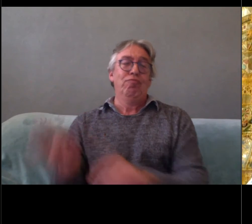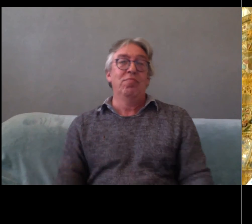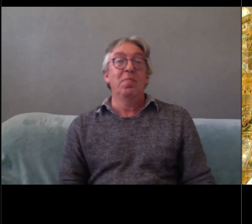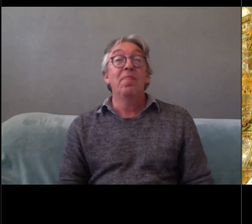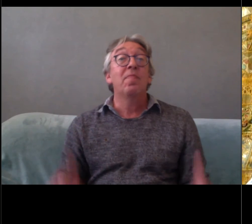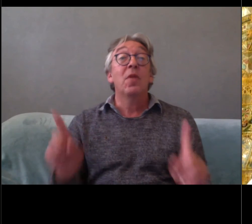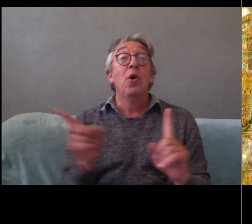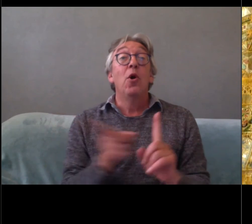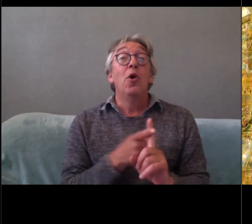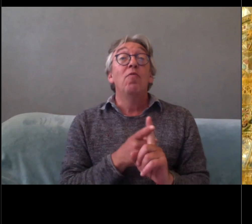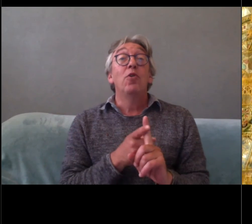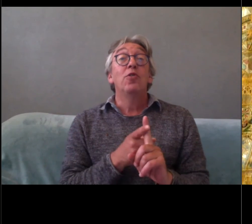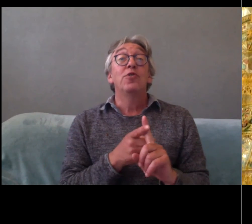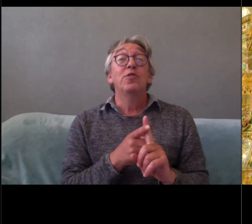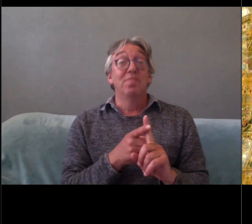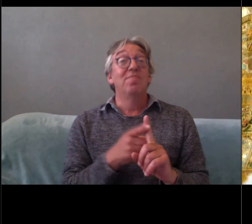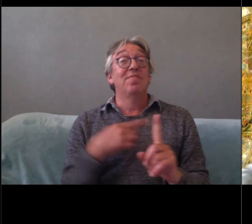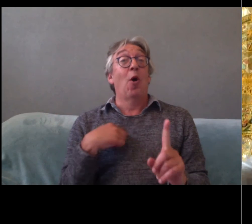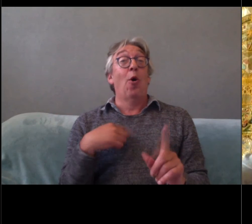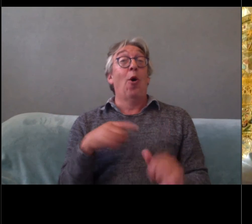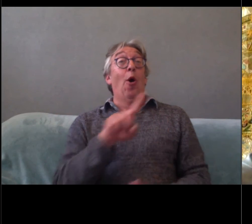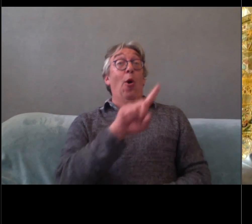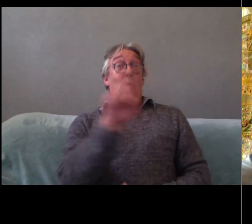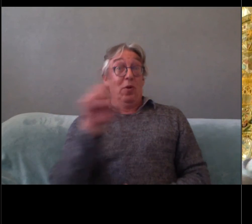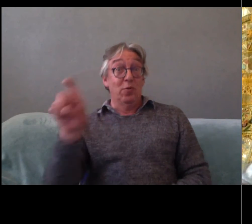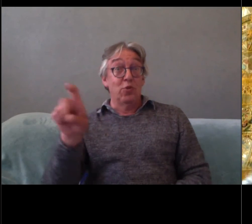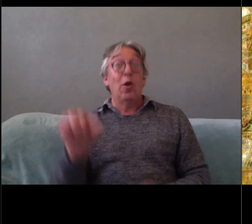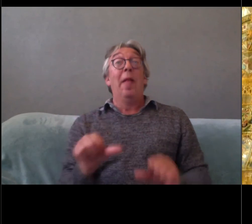I'll give the floor to the speakers that have intervened